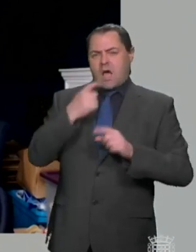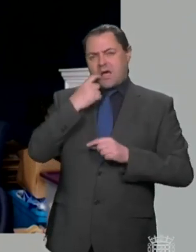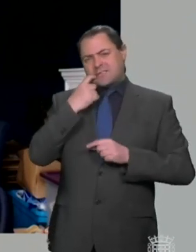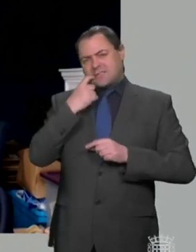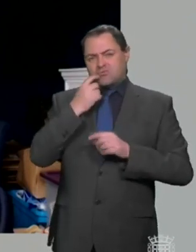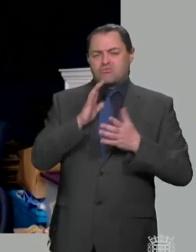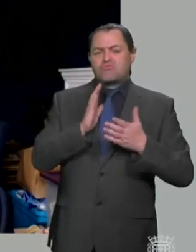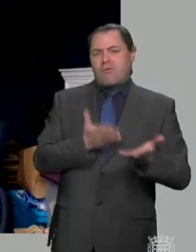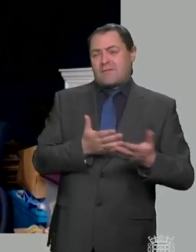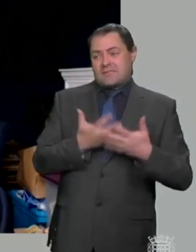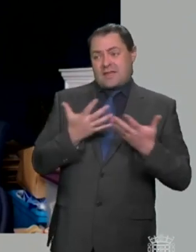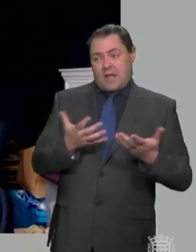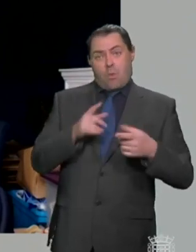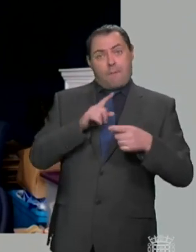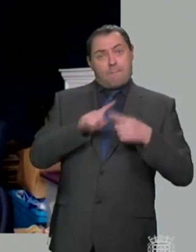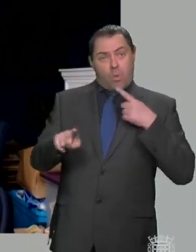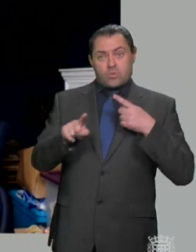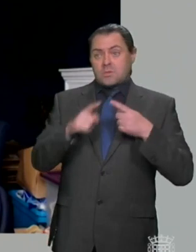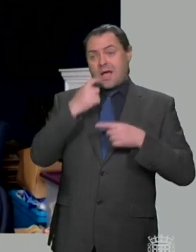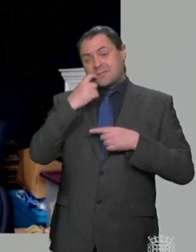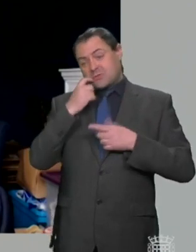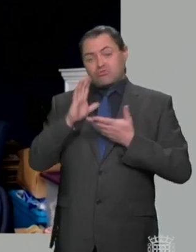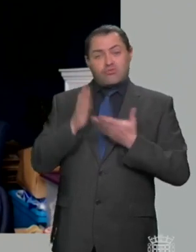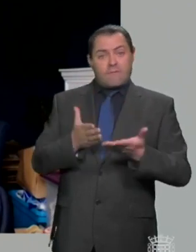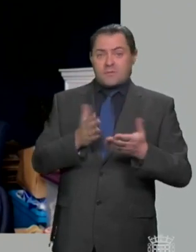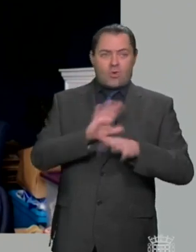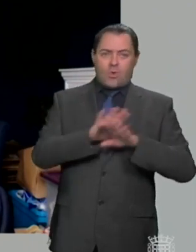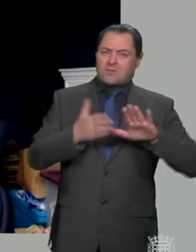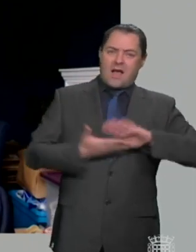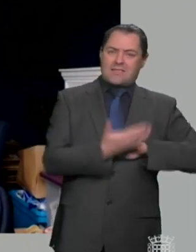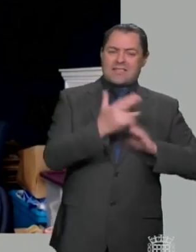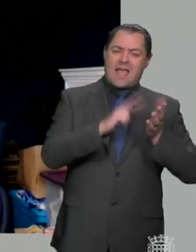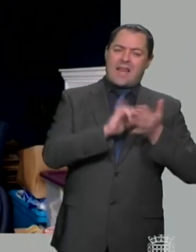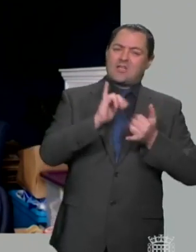are now run by non-NHS providers. The result is that the numbers in alcohol treatment have fallen,